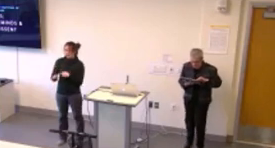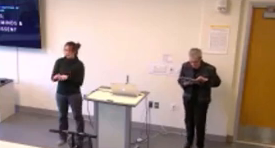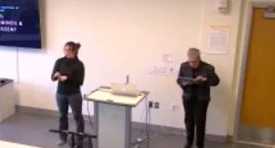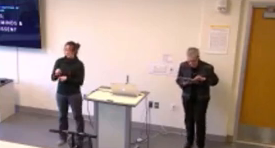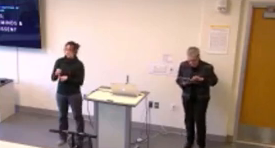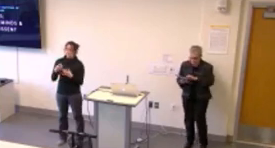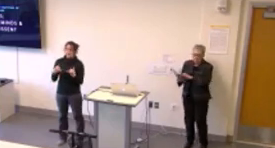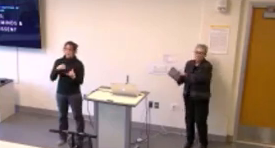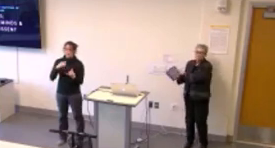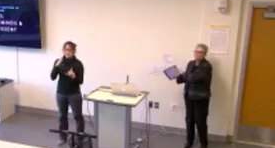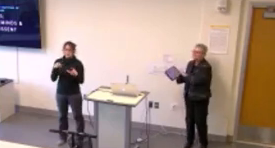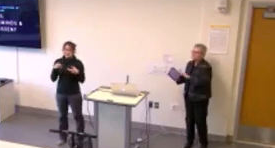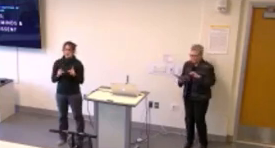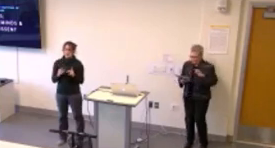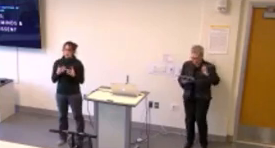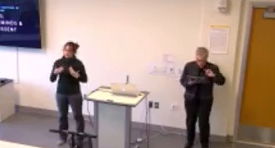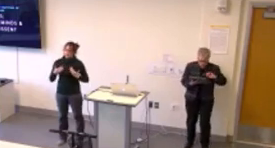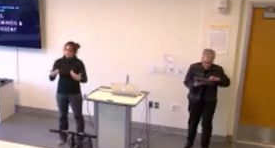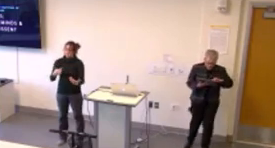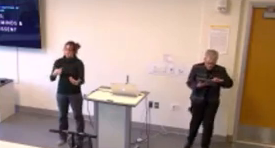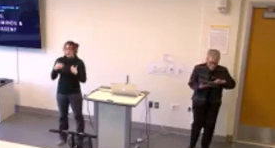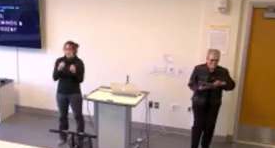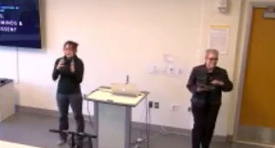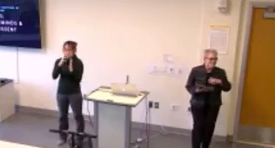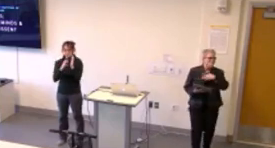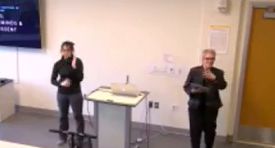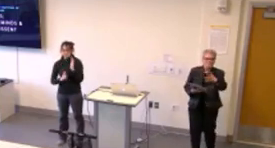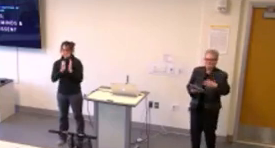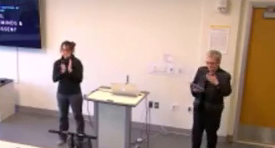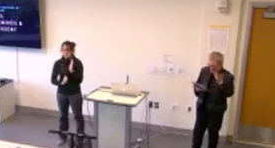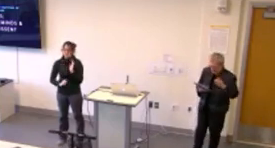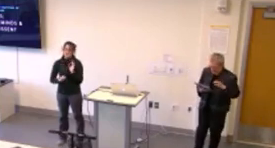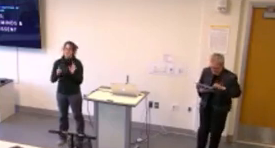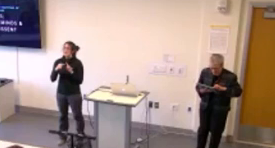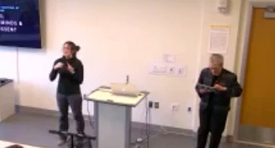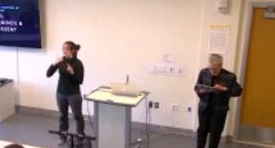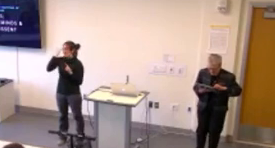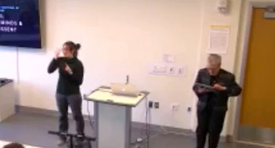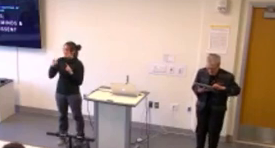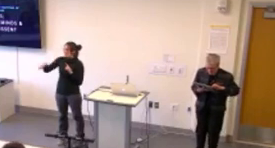And I have a lot of notes here. But I know you came to hear T.L. and not me so much.